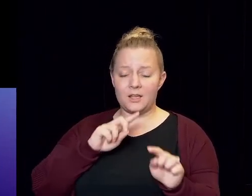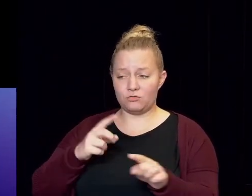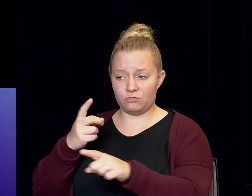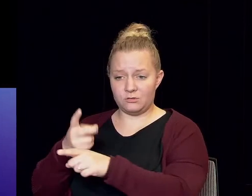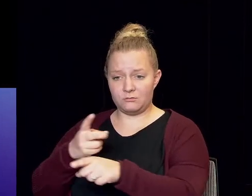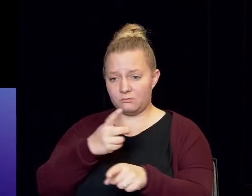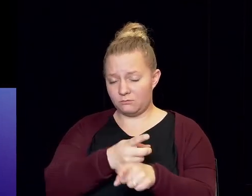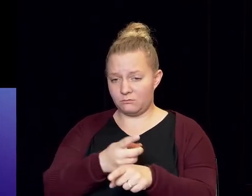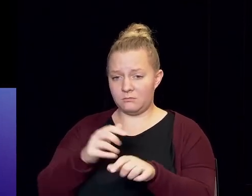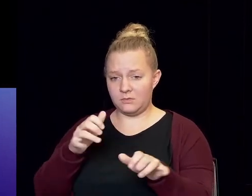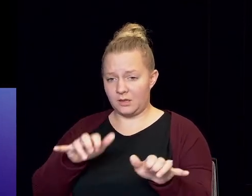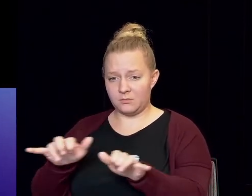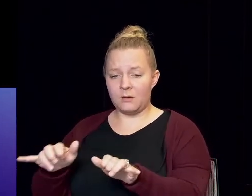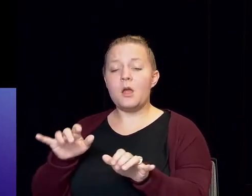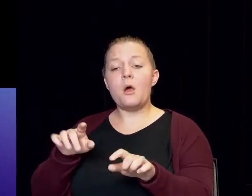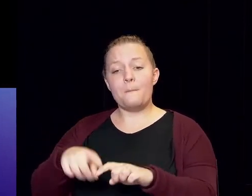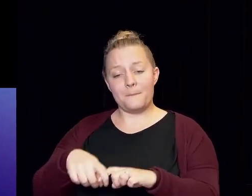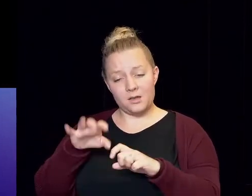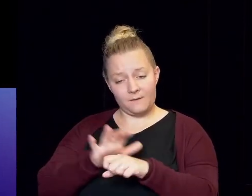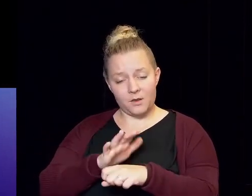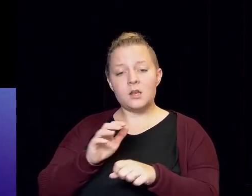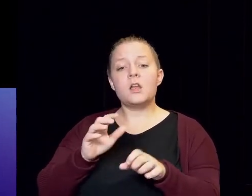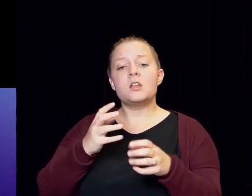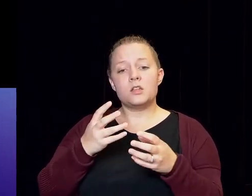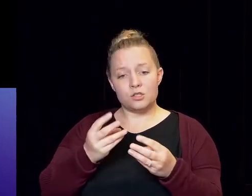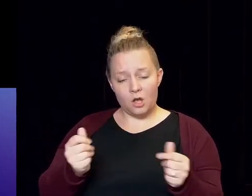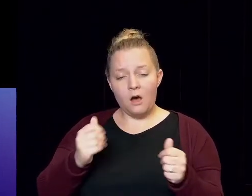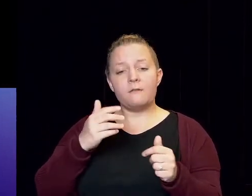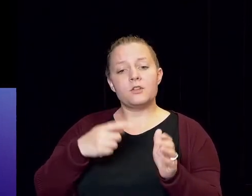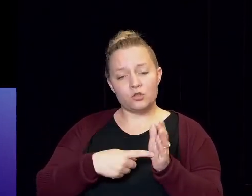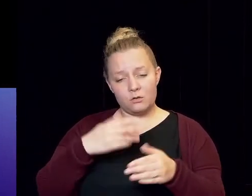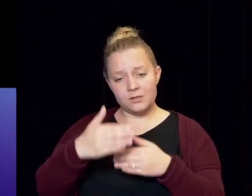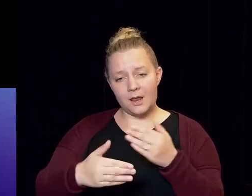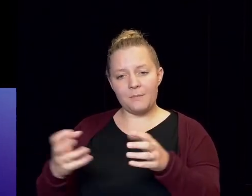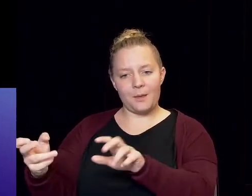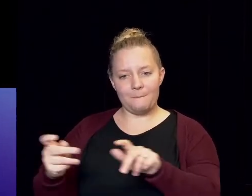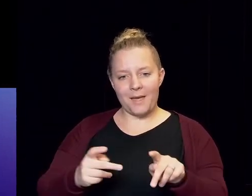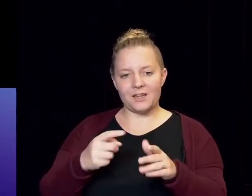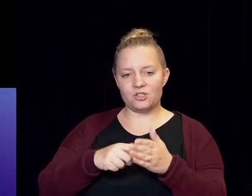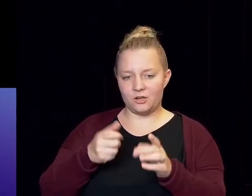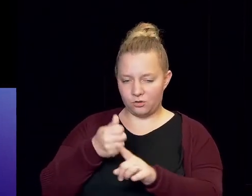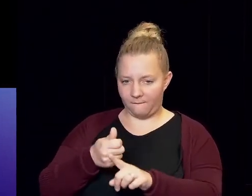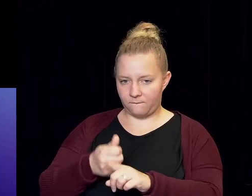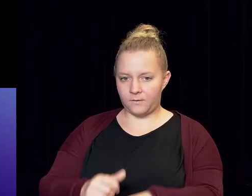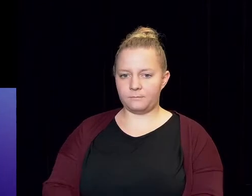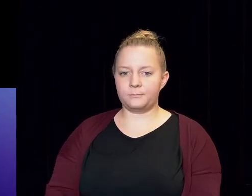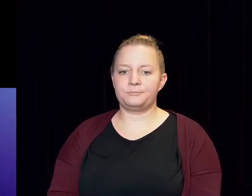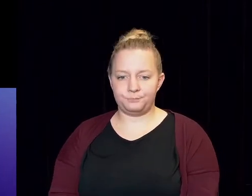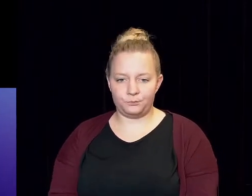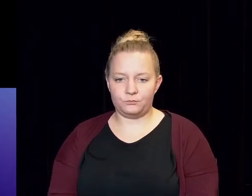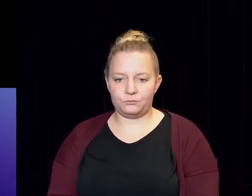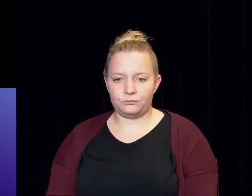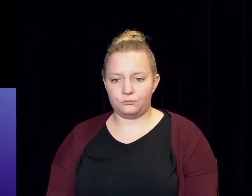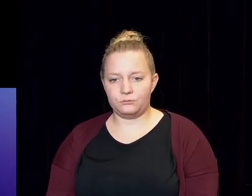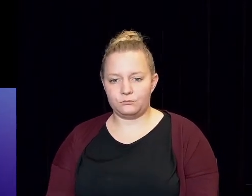So, push pause on the video. Work those three out. Show your steps and then come back and check yourself.